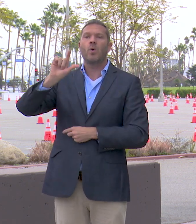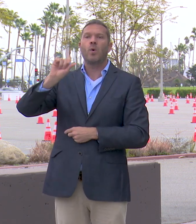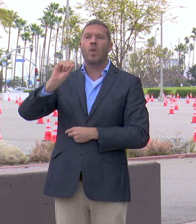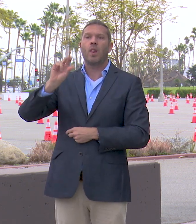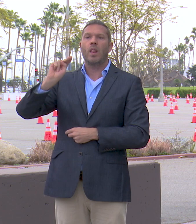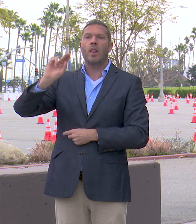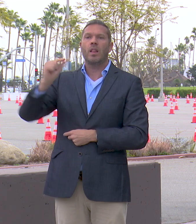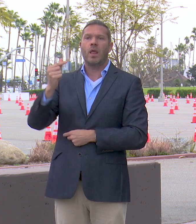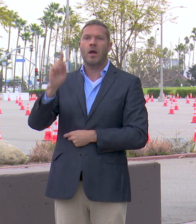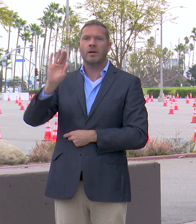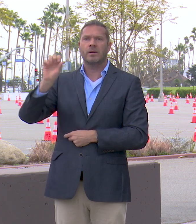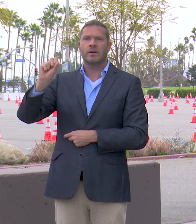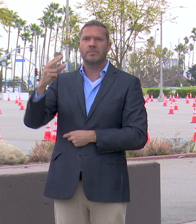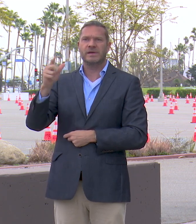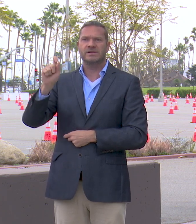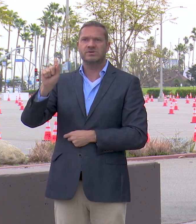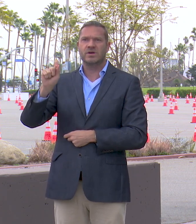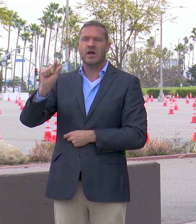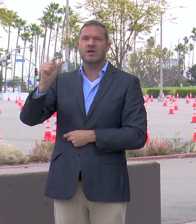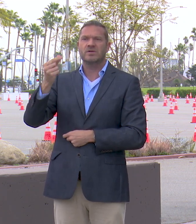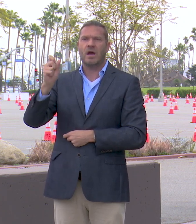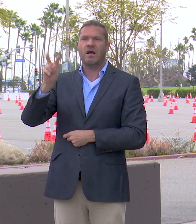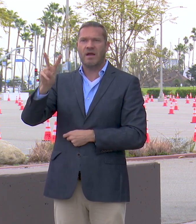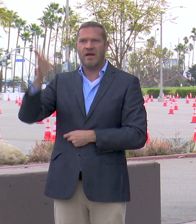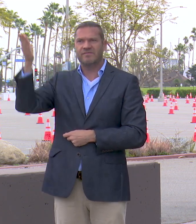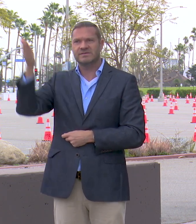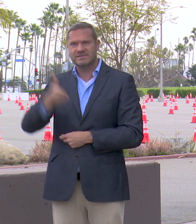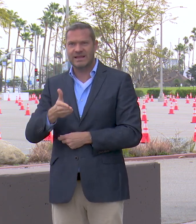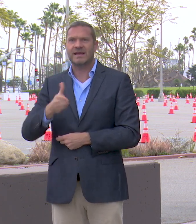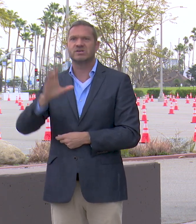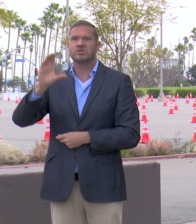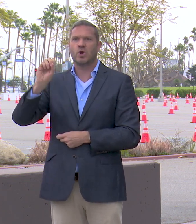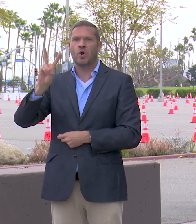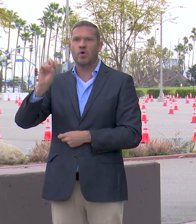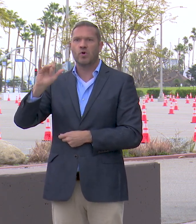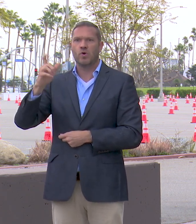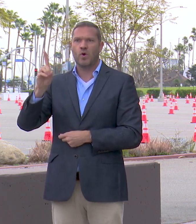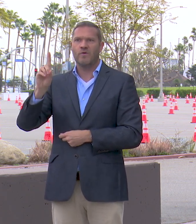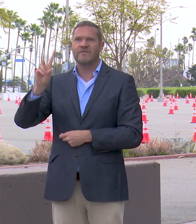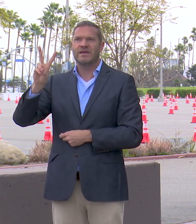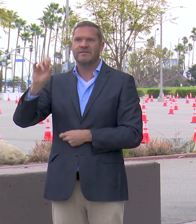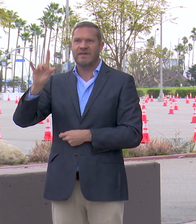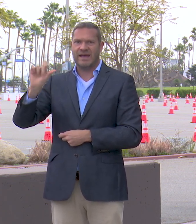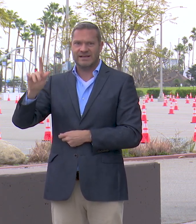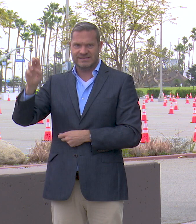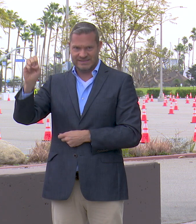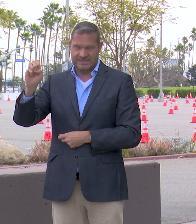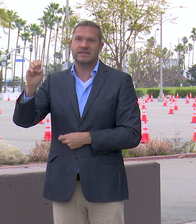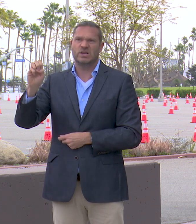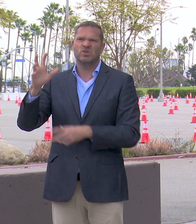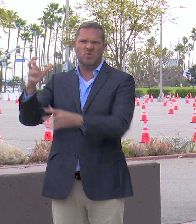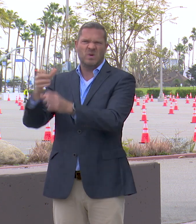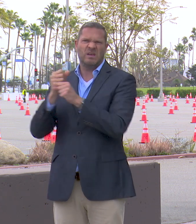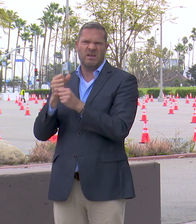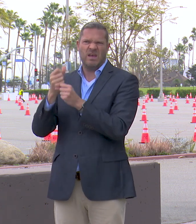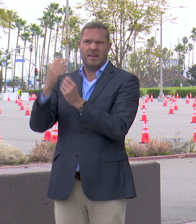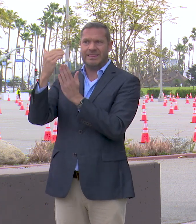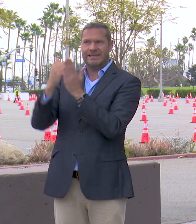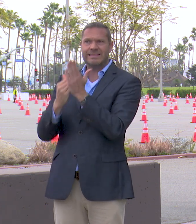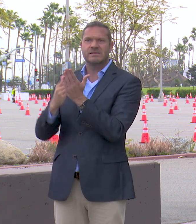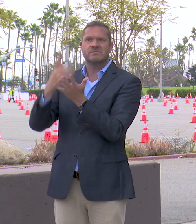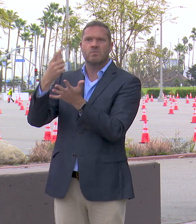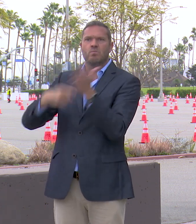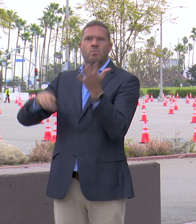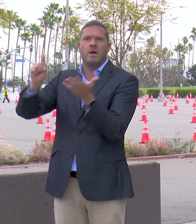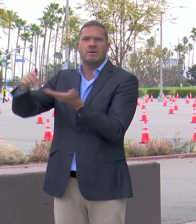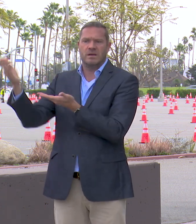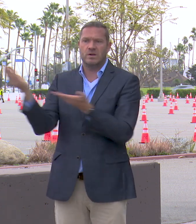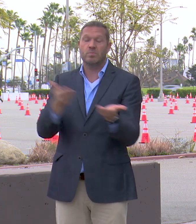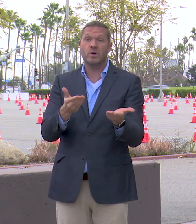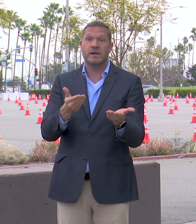So just to go over some vaccine safety and side effects, the vaccine itself is a effective